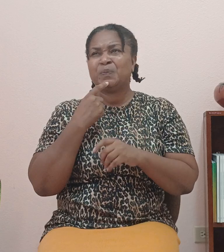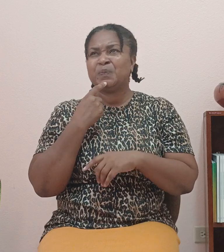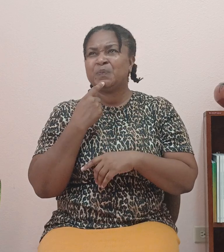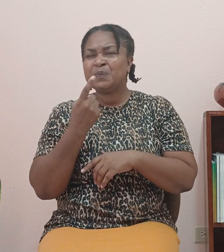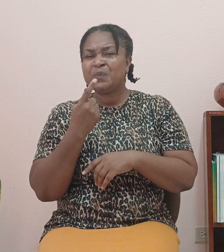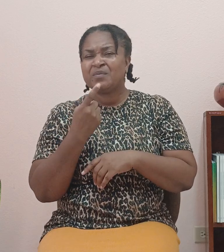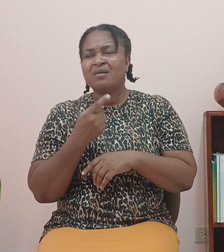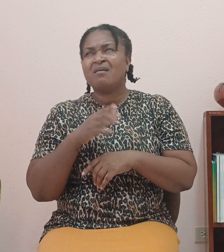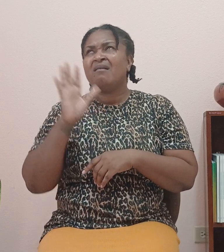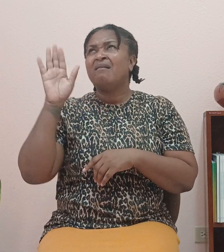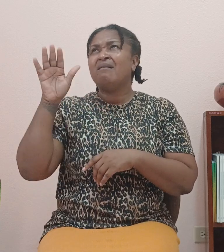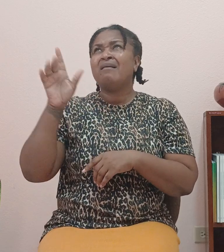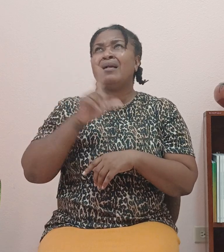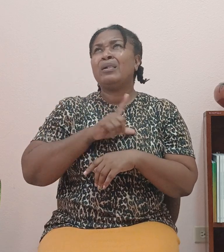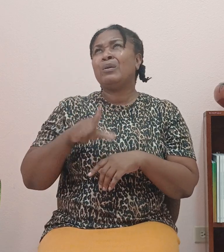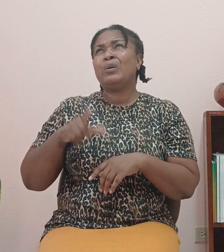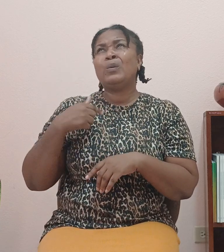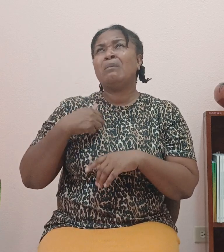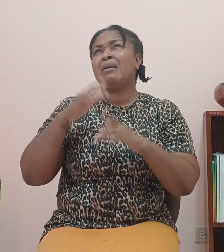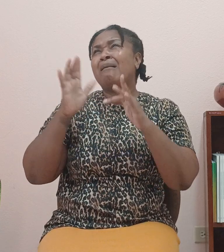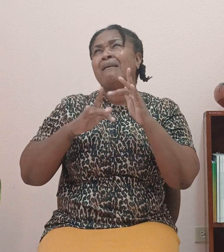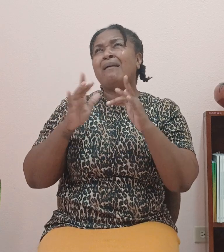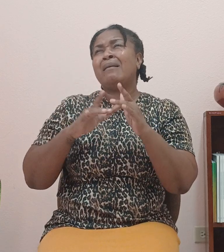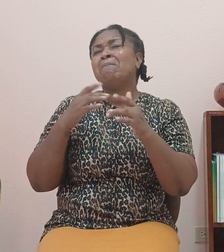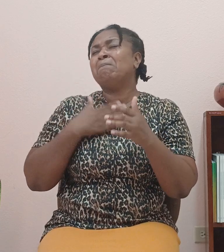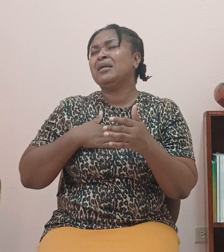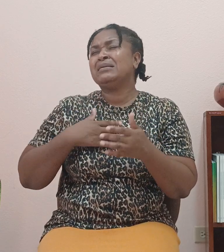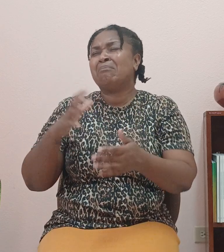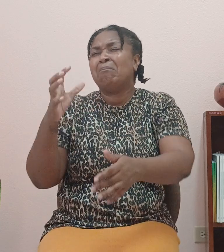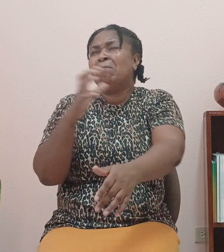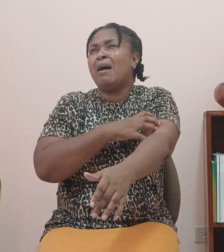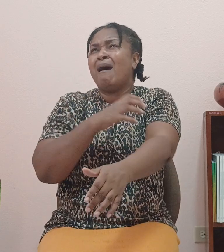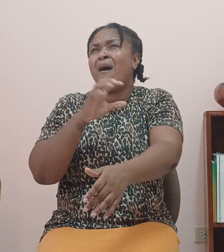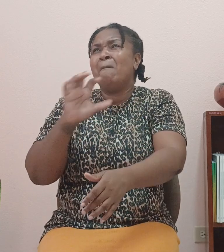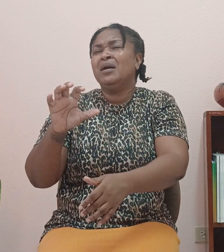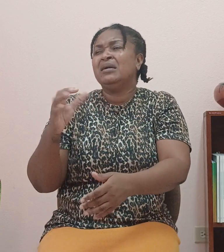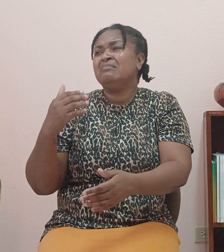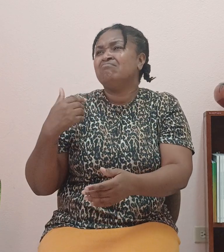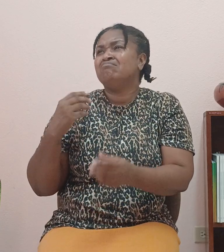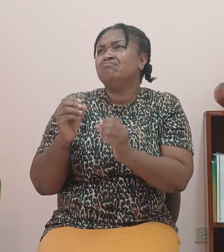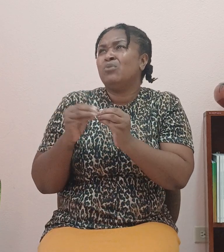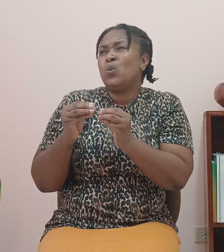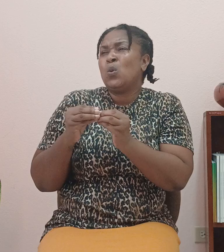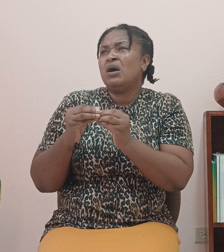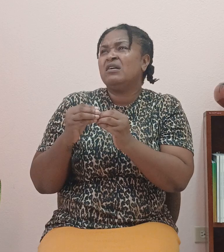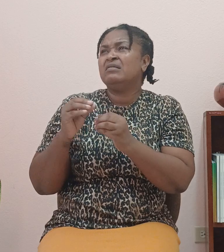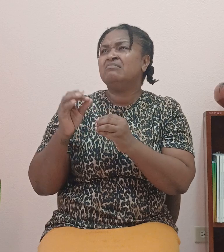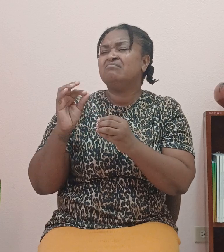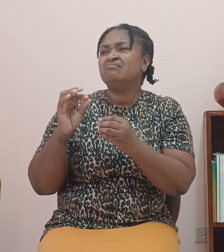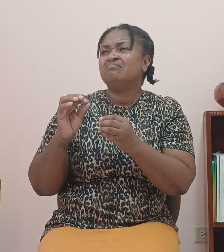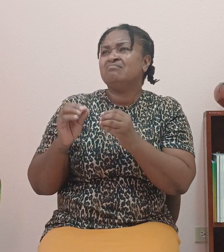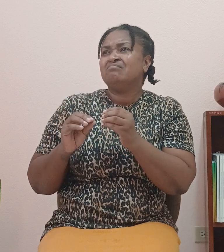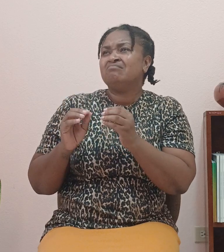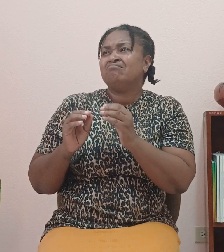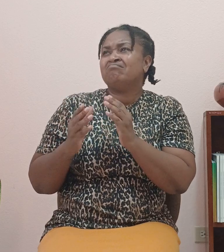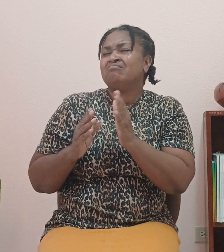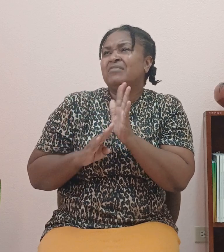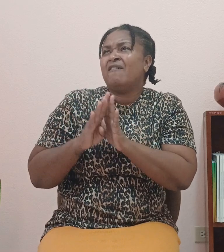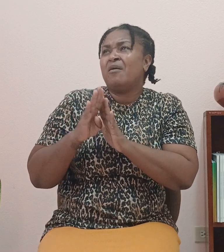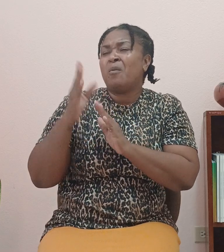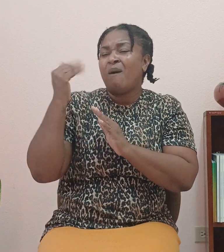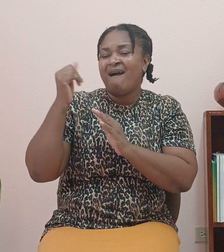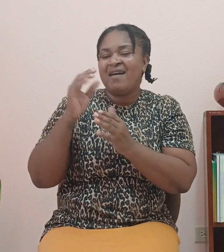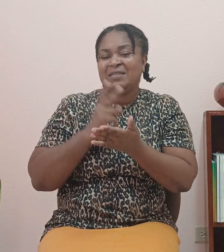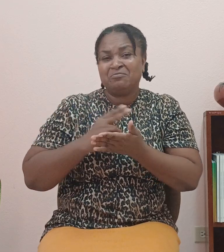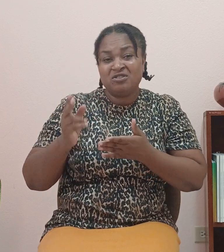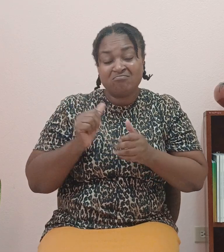empower me to be more fruitful because the Spirit is continually renewing us.